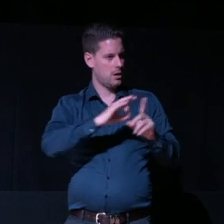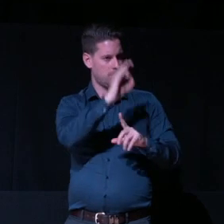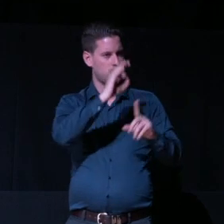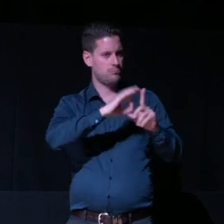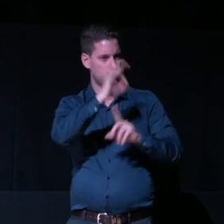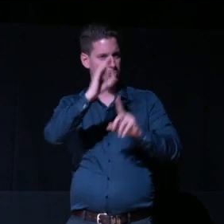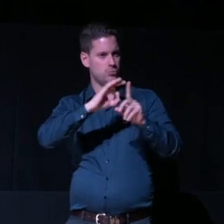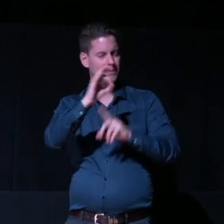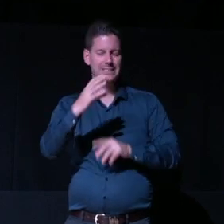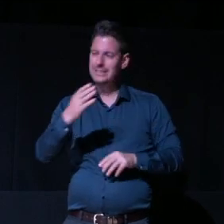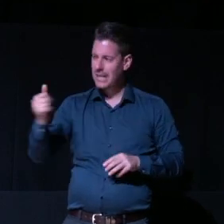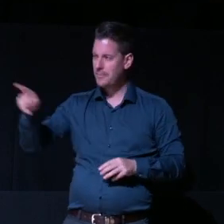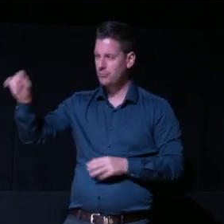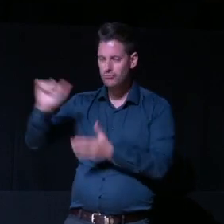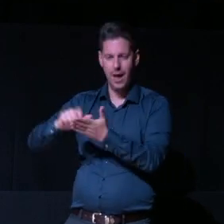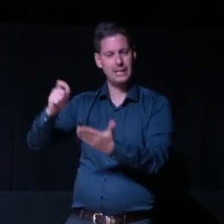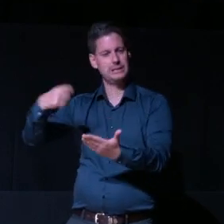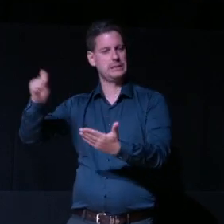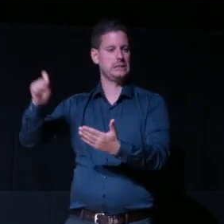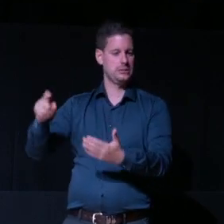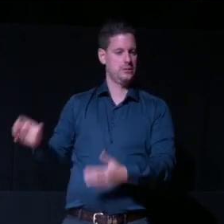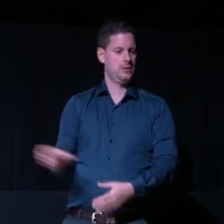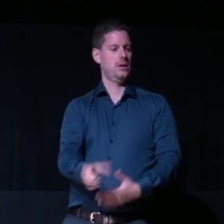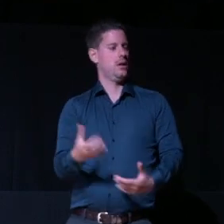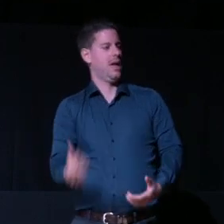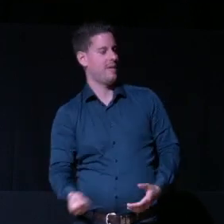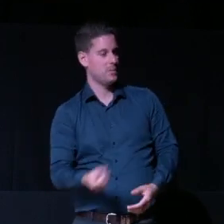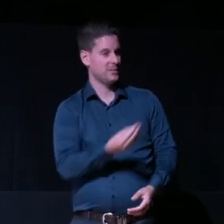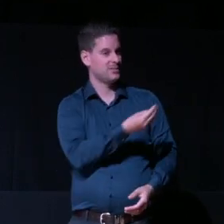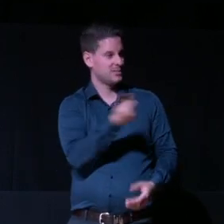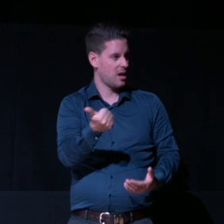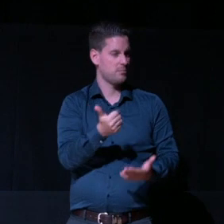box ticking and feel hamfisted but then there's other opportunities are